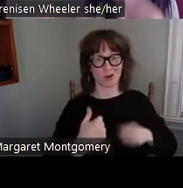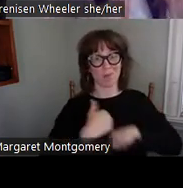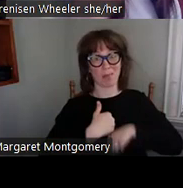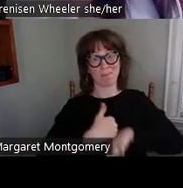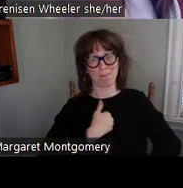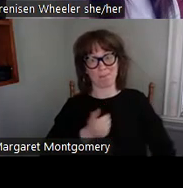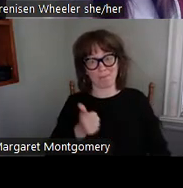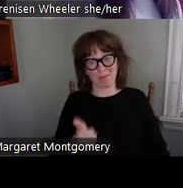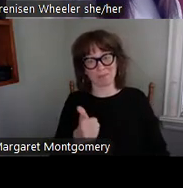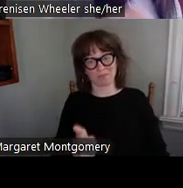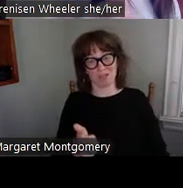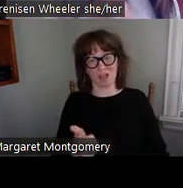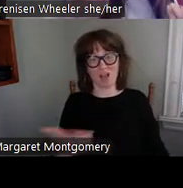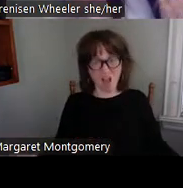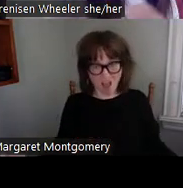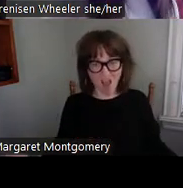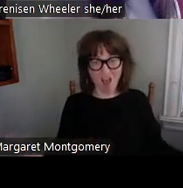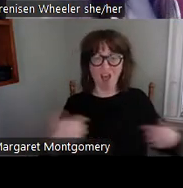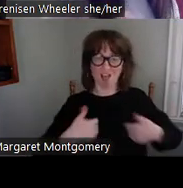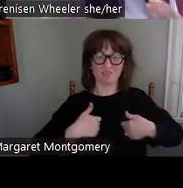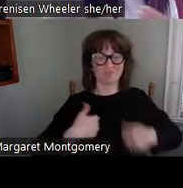where they kick themselves because they feel like they should have known sooner.